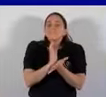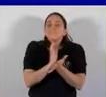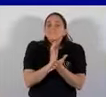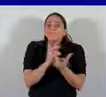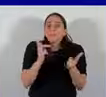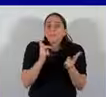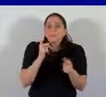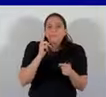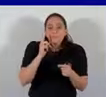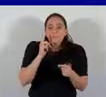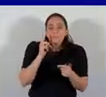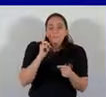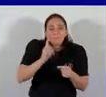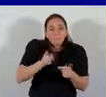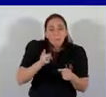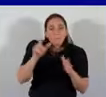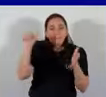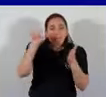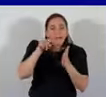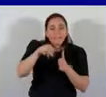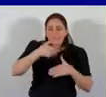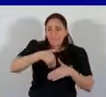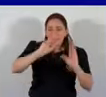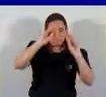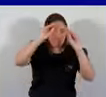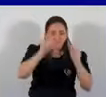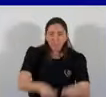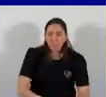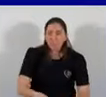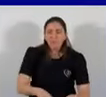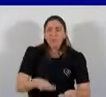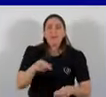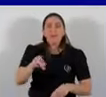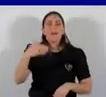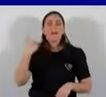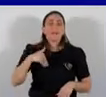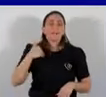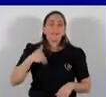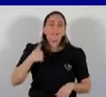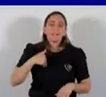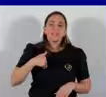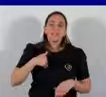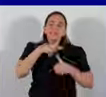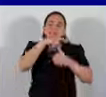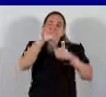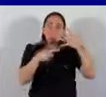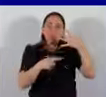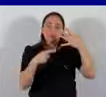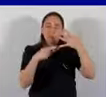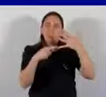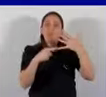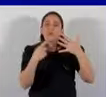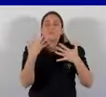Argentina is one of the five countries in the world that have a surplus In the financial line, therefore sooner or later